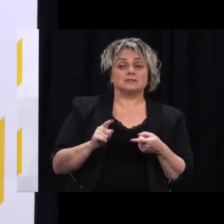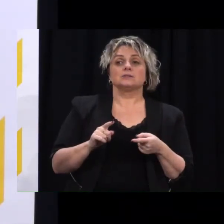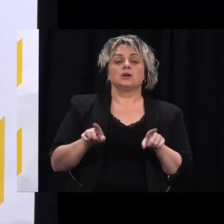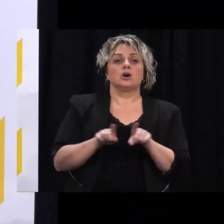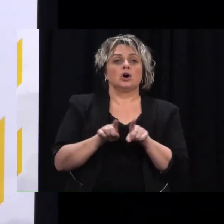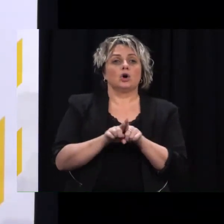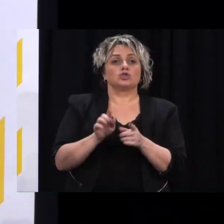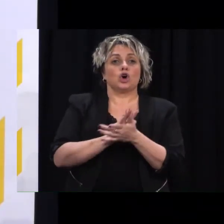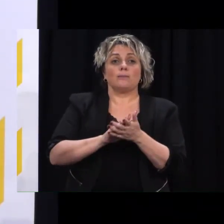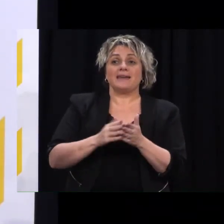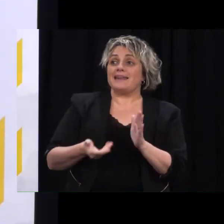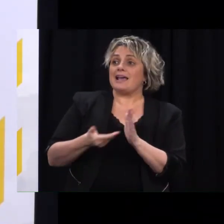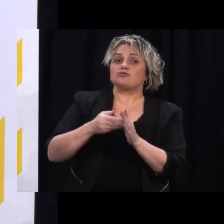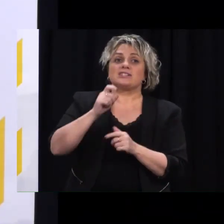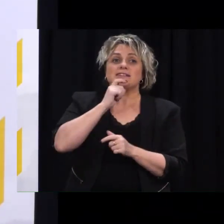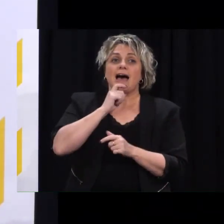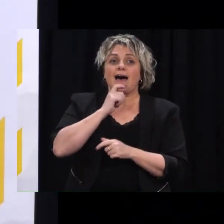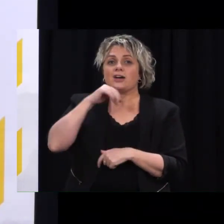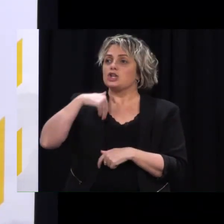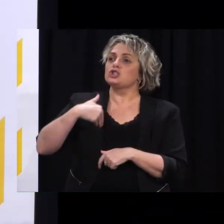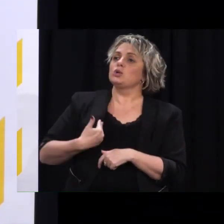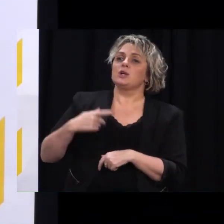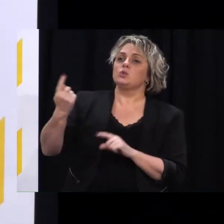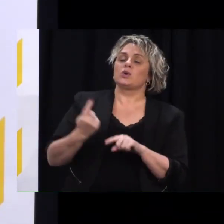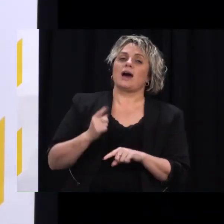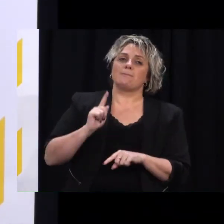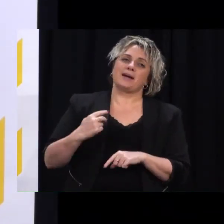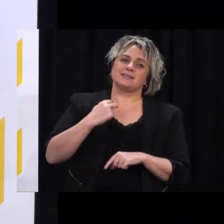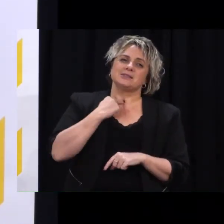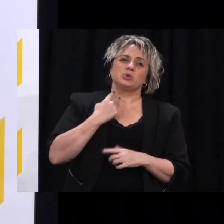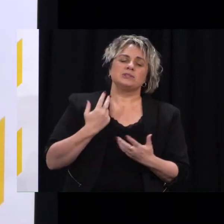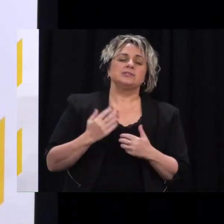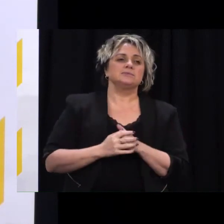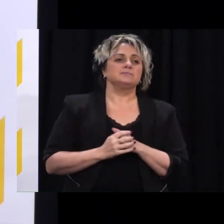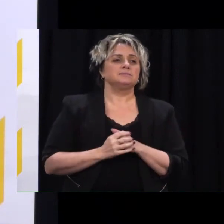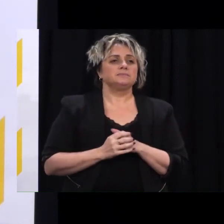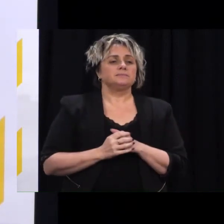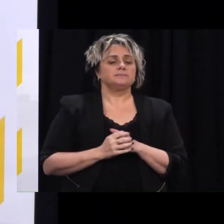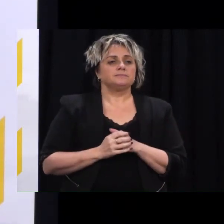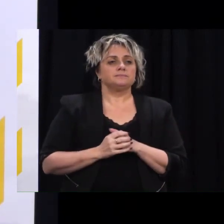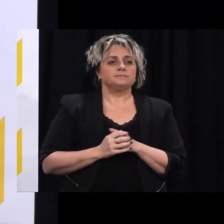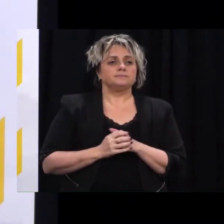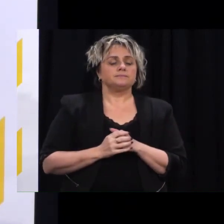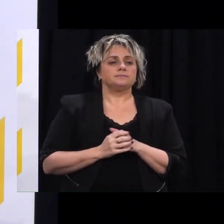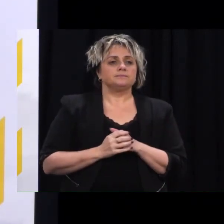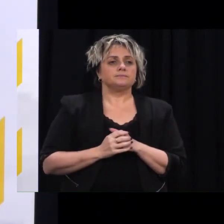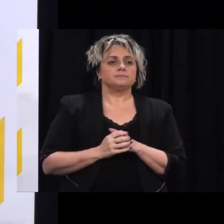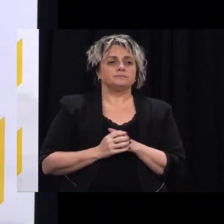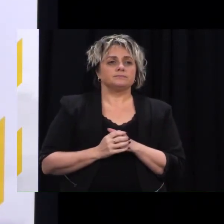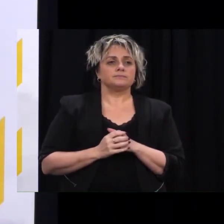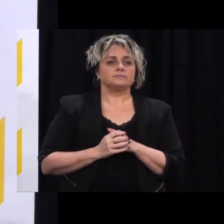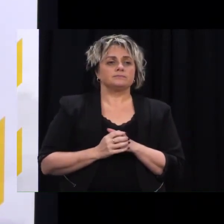enabled opposition MPs to Access Ministers from across the country in a way that posed